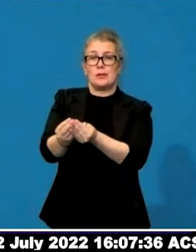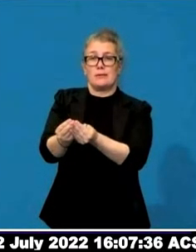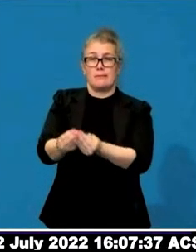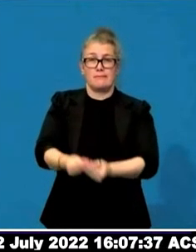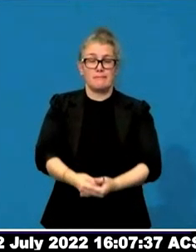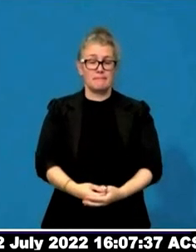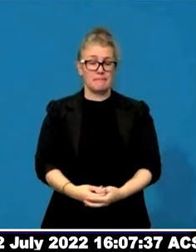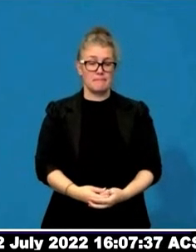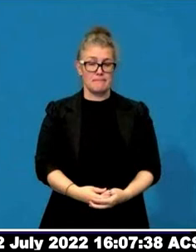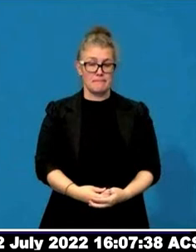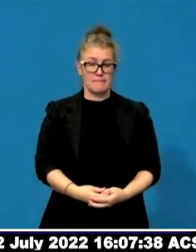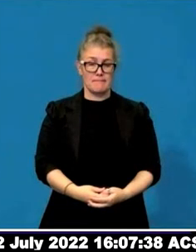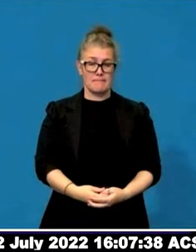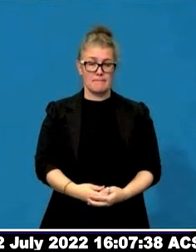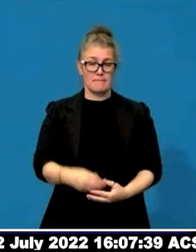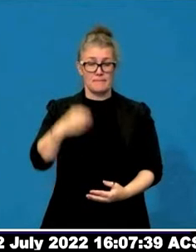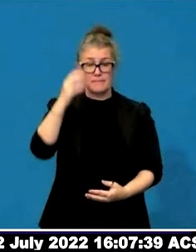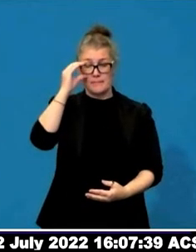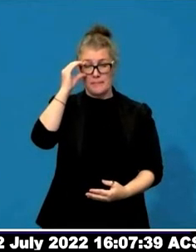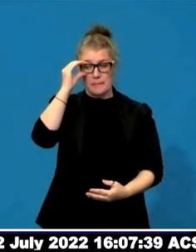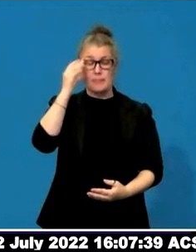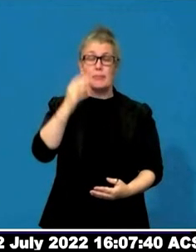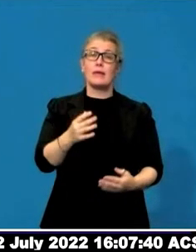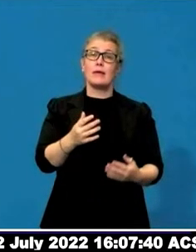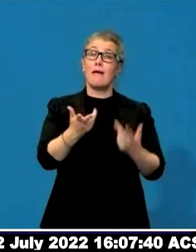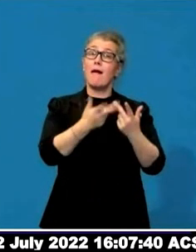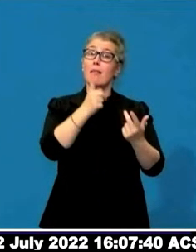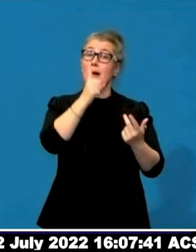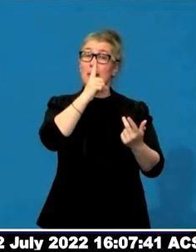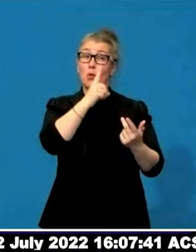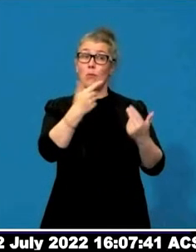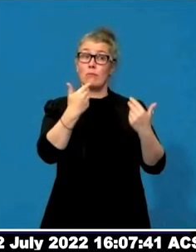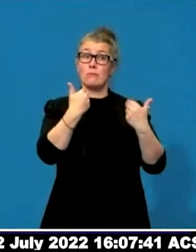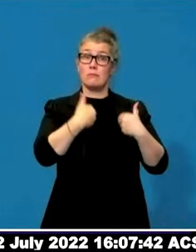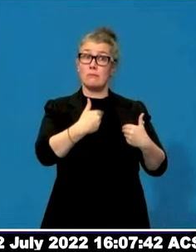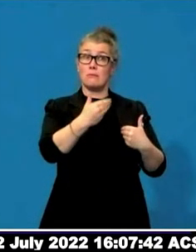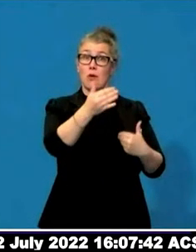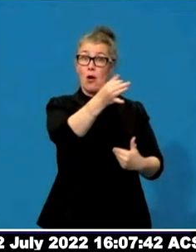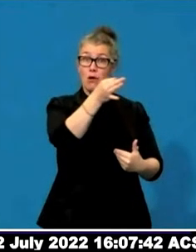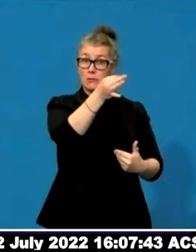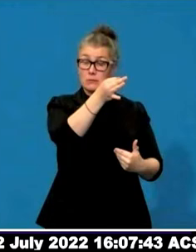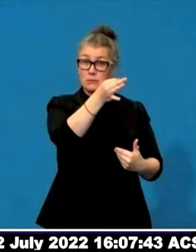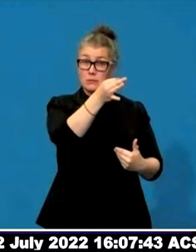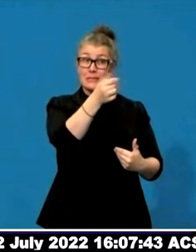And people back home in the islands also supported to make sure that you were okay, both of you,